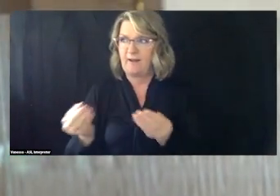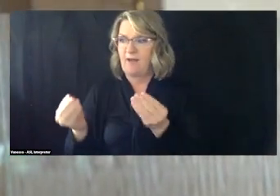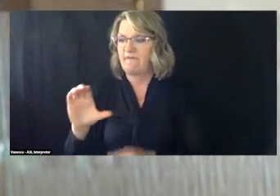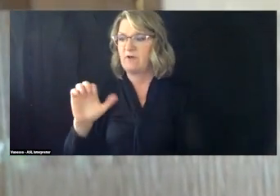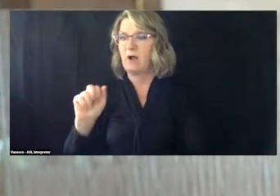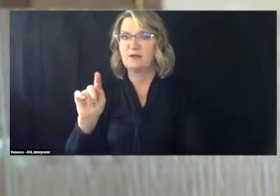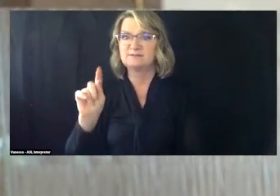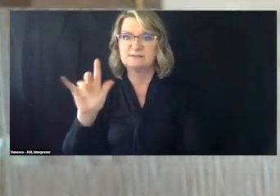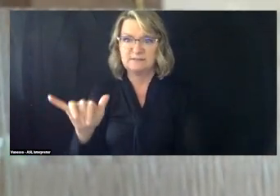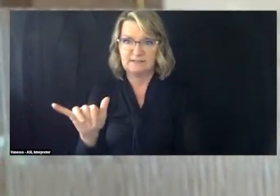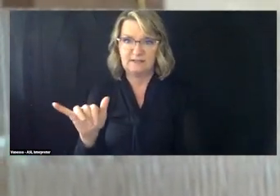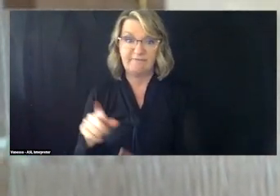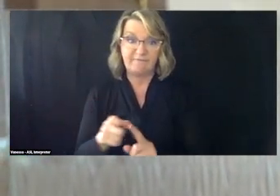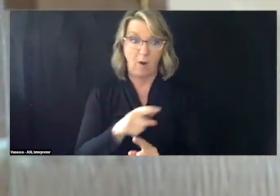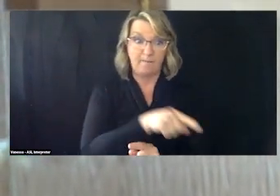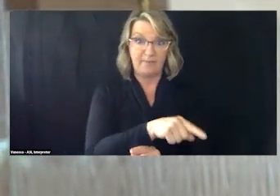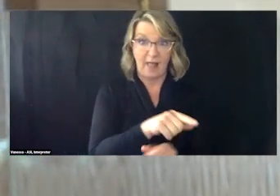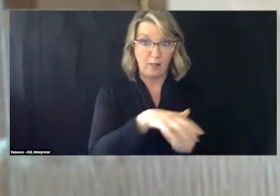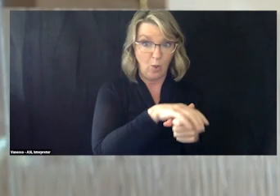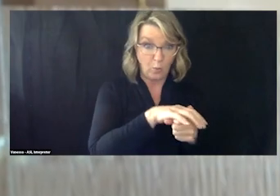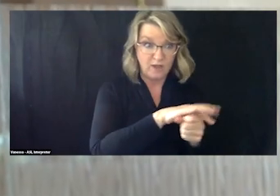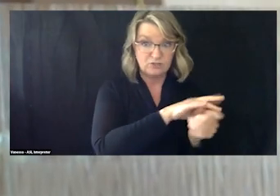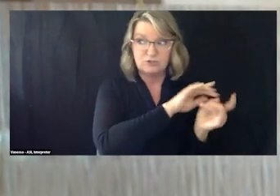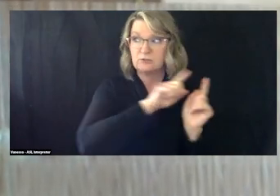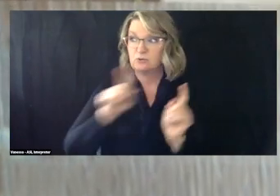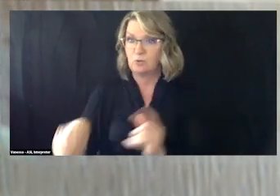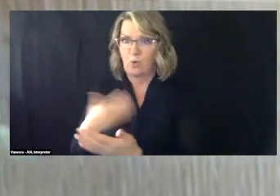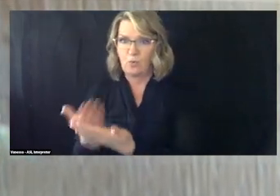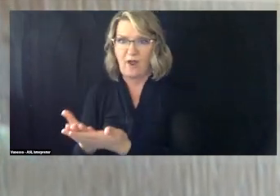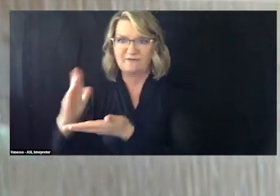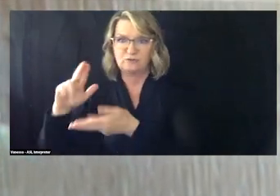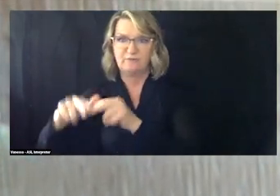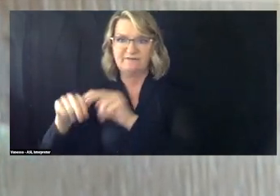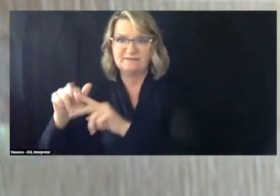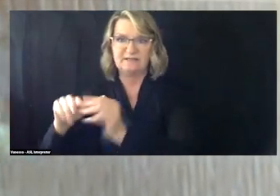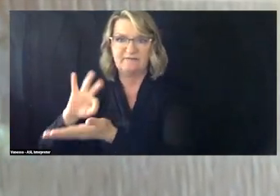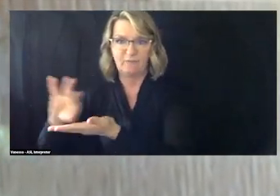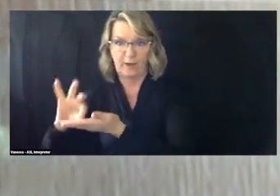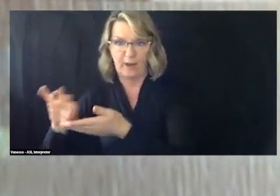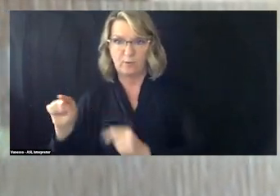chain of custody of the ballot from the voting location back to our Central Count facility